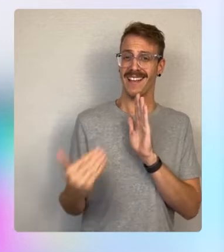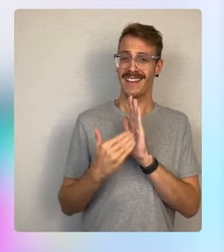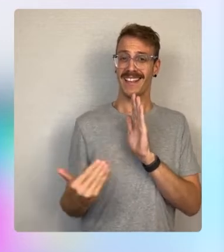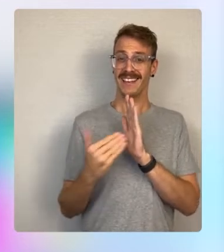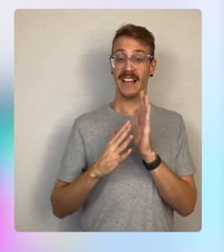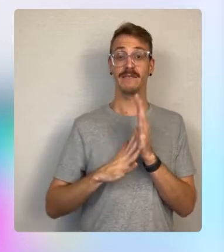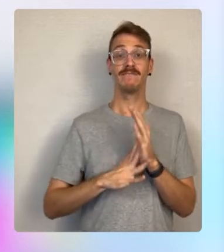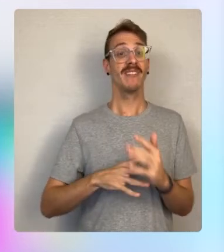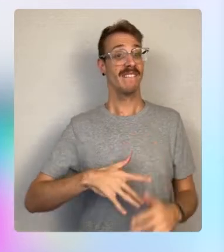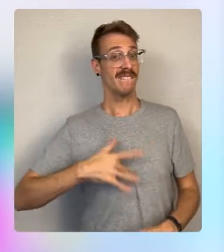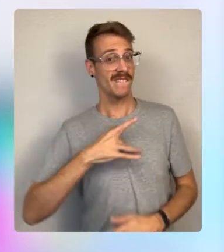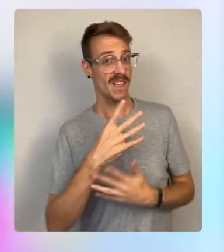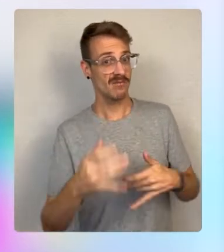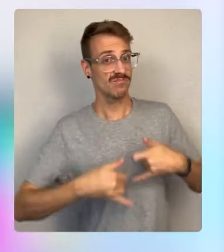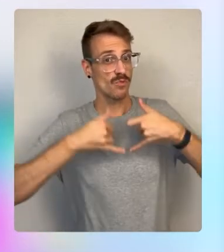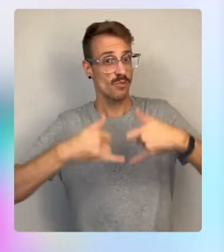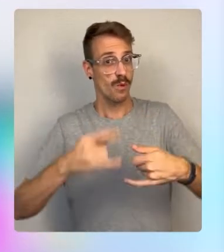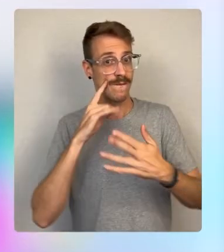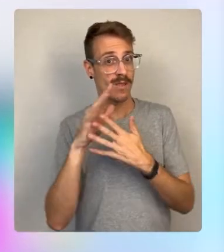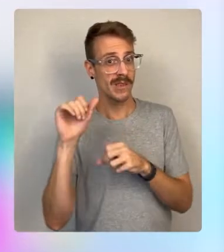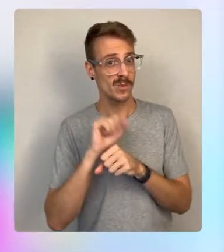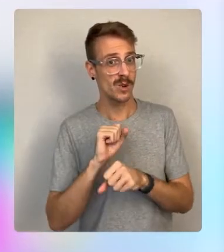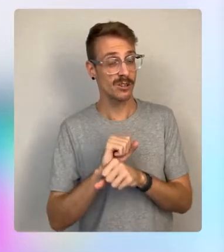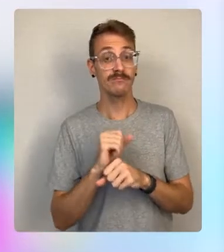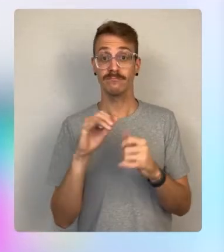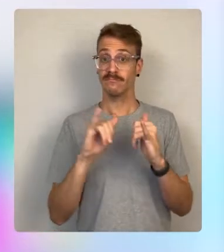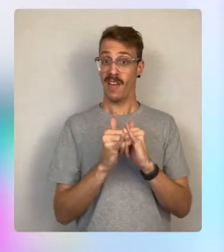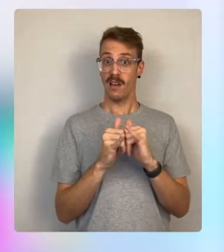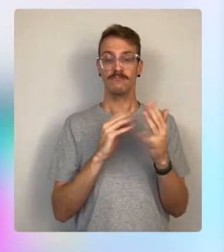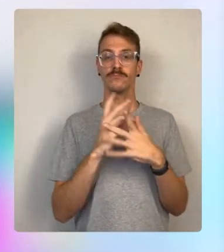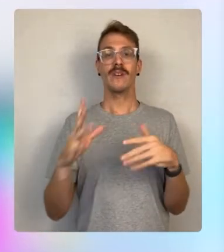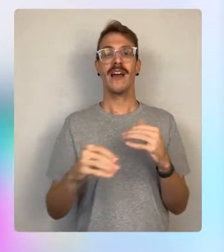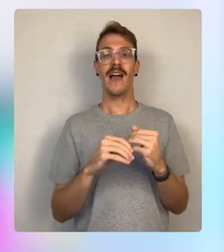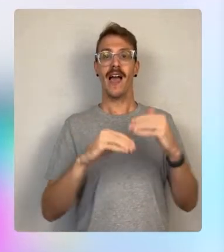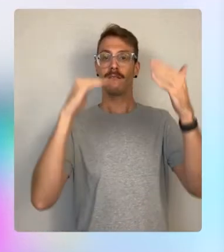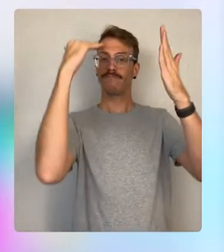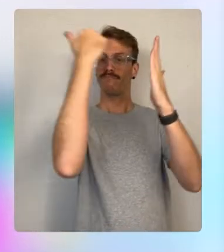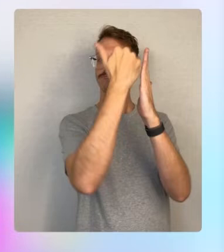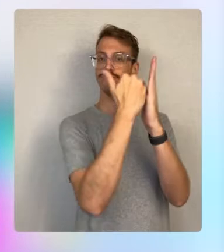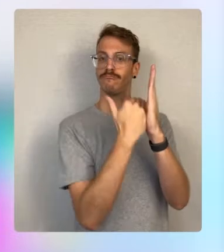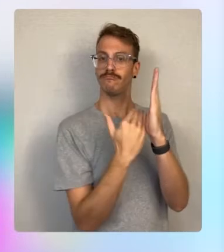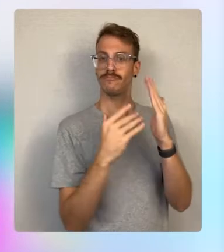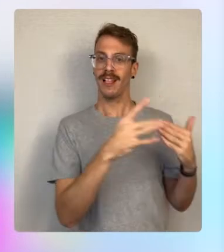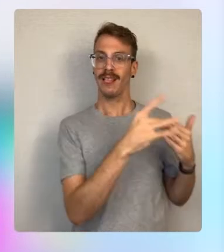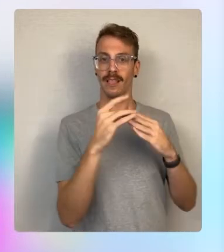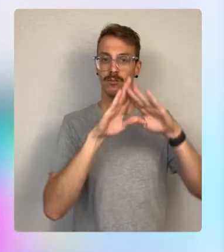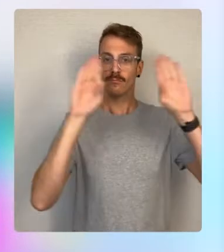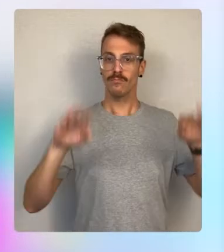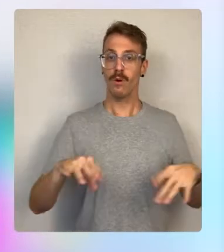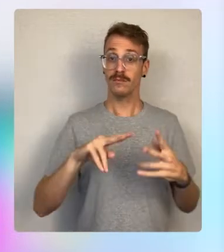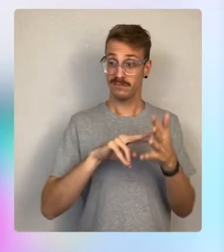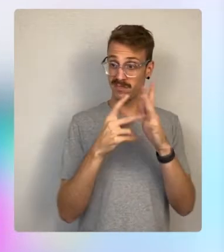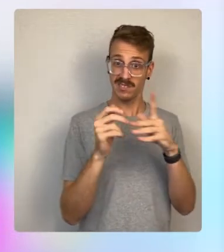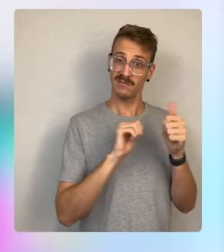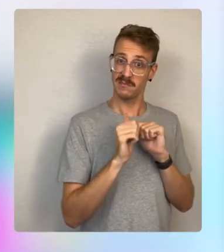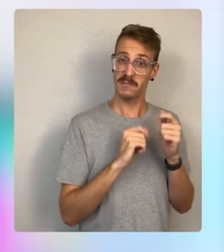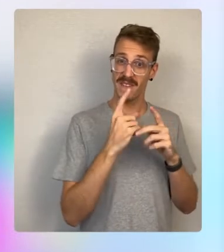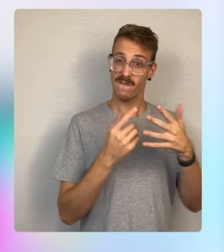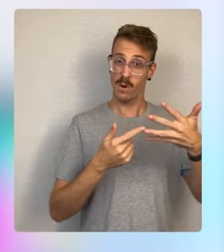and feel rewarded for their efforts. To do that, we can add leaderboards so players can compete with one another for the top spots,